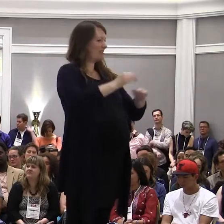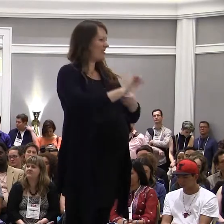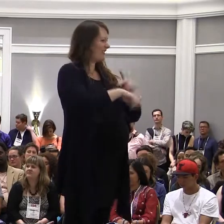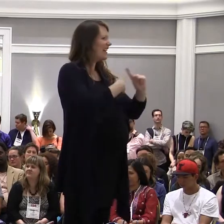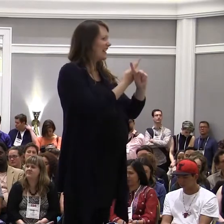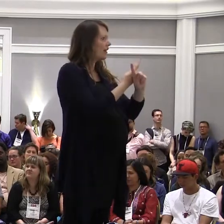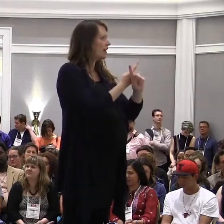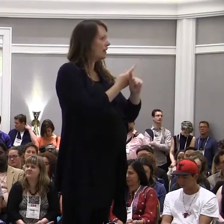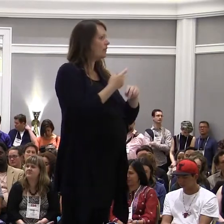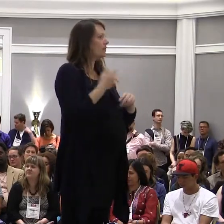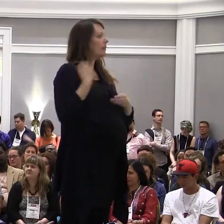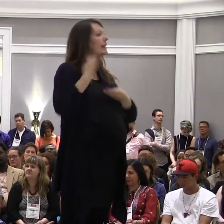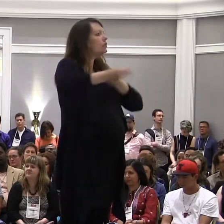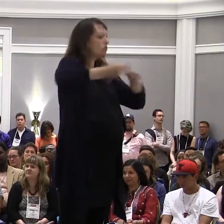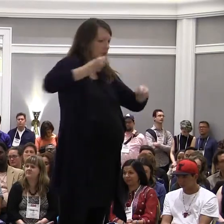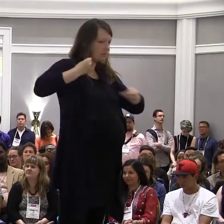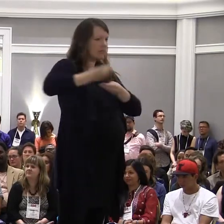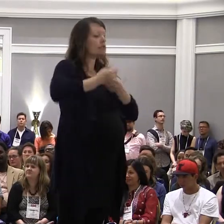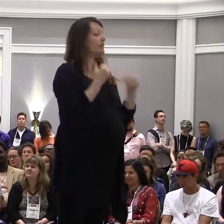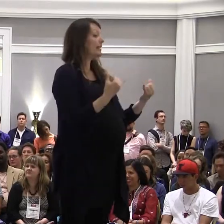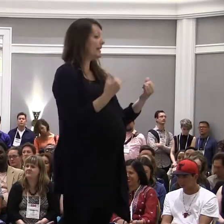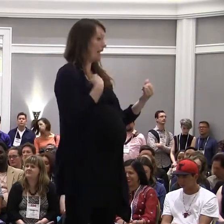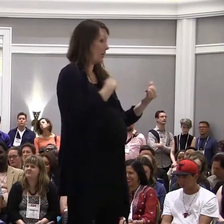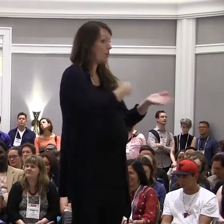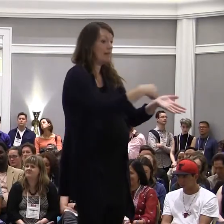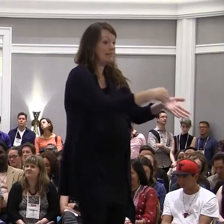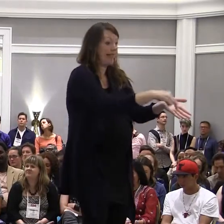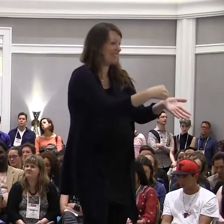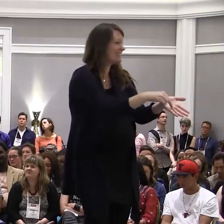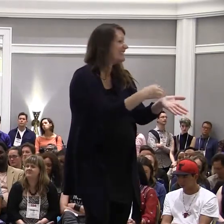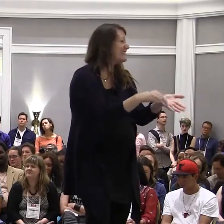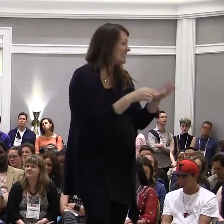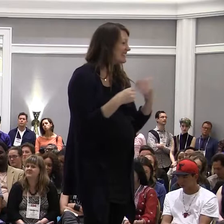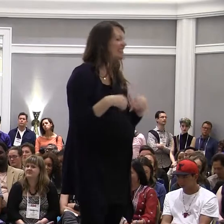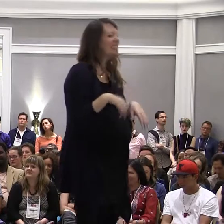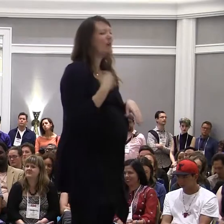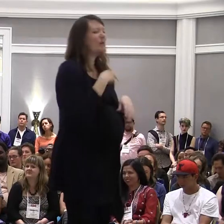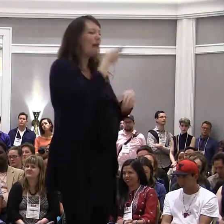And today, we danced. We honored our ancestors.